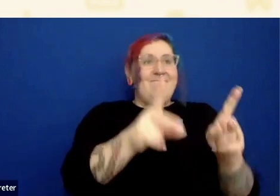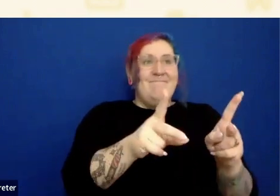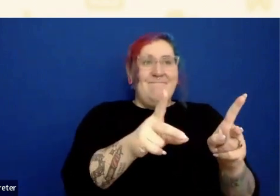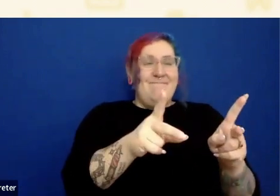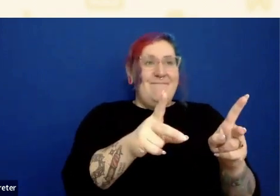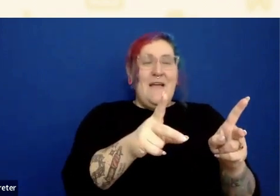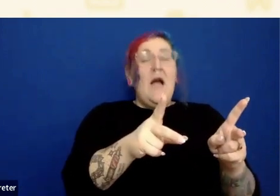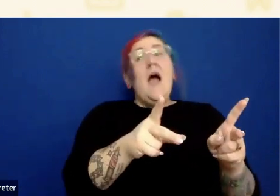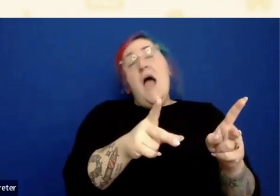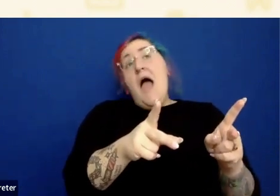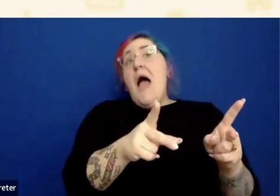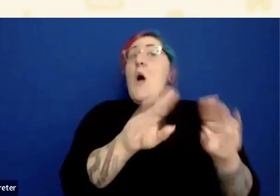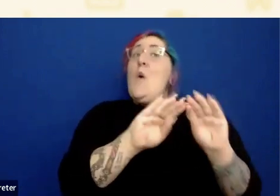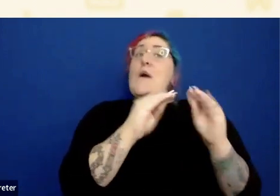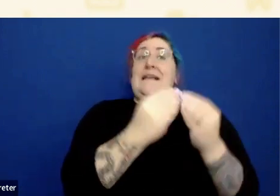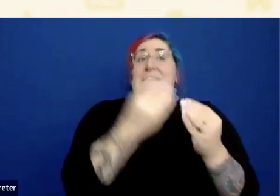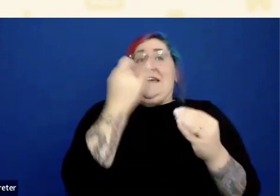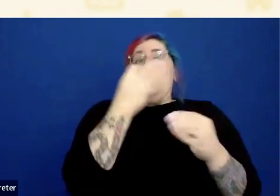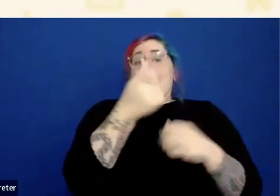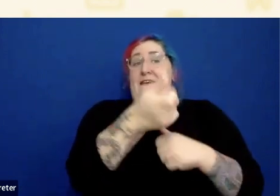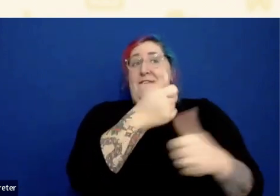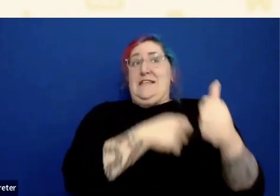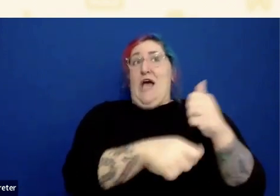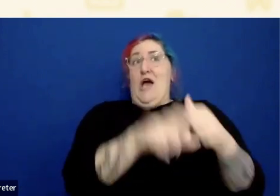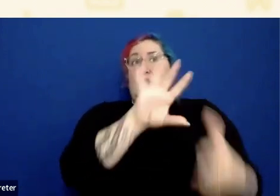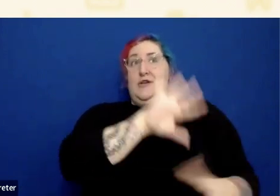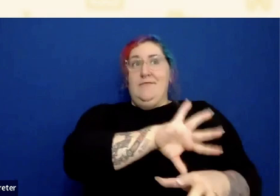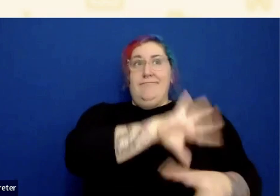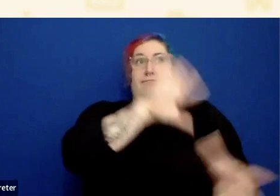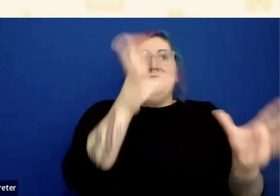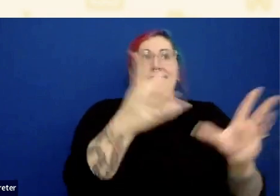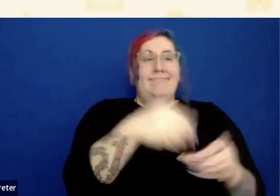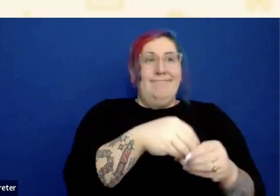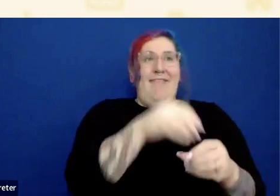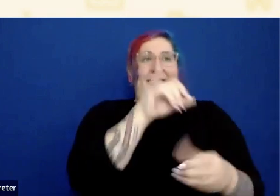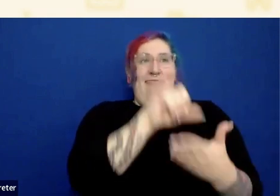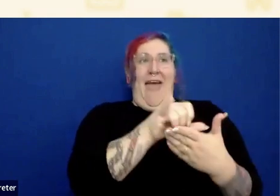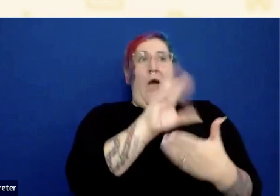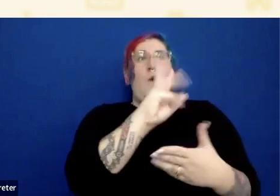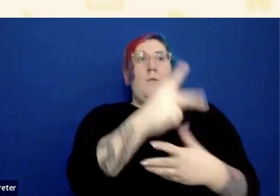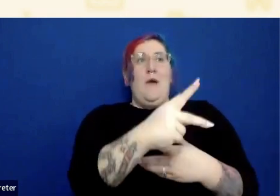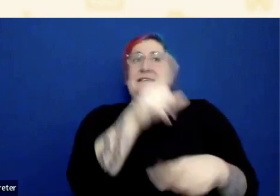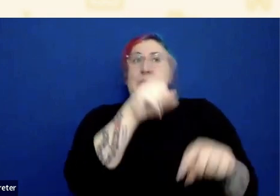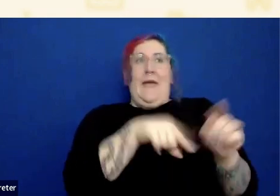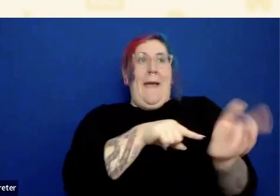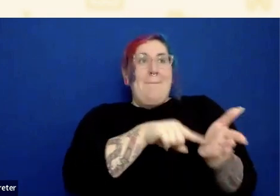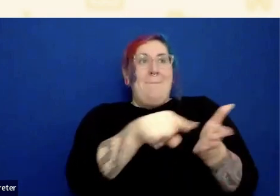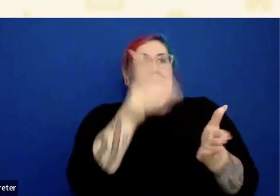running under their auspices to pay speakers, and for us, that's just really important.